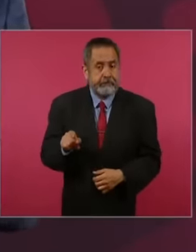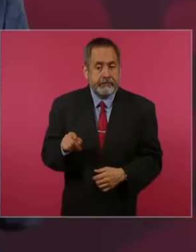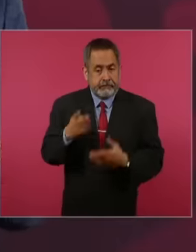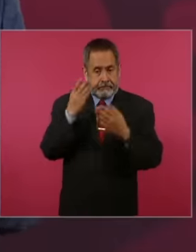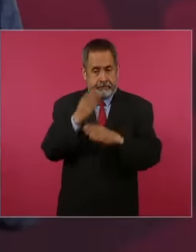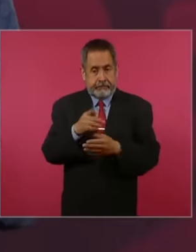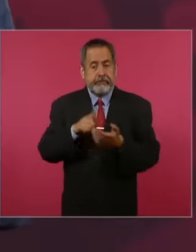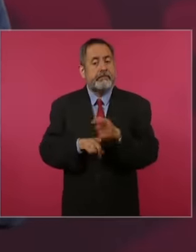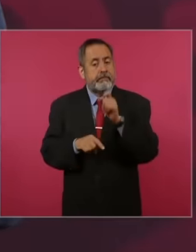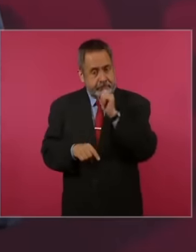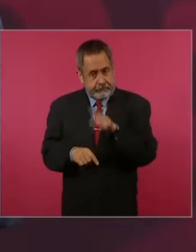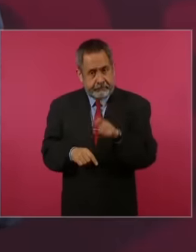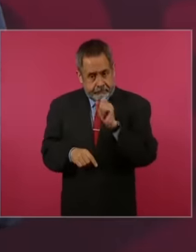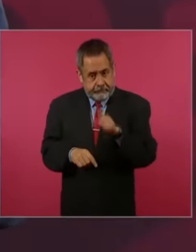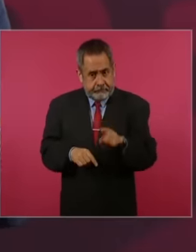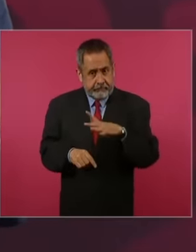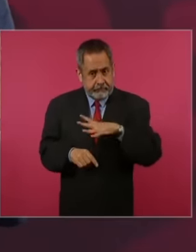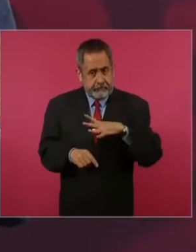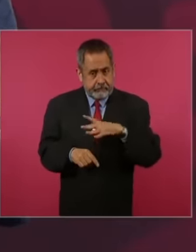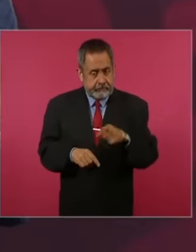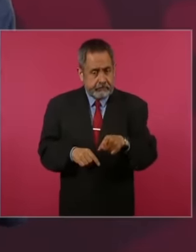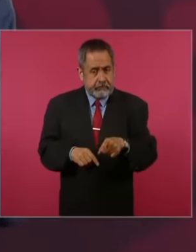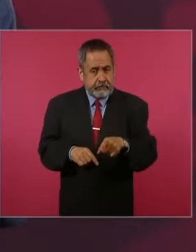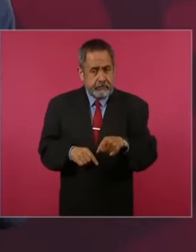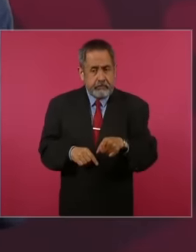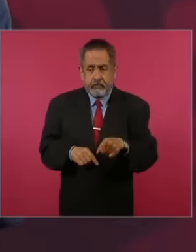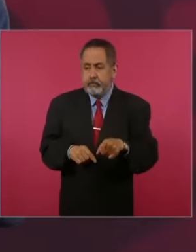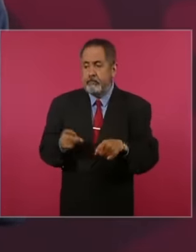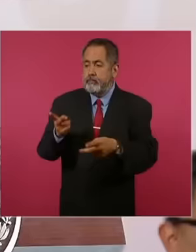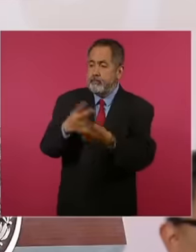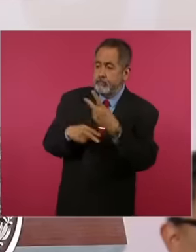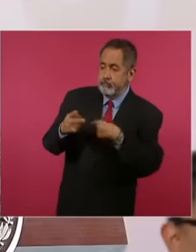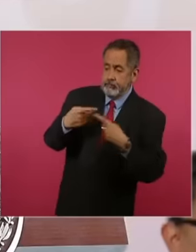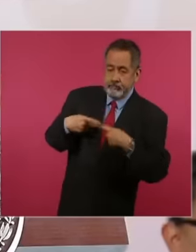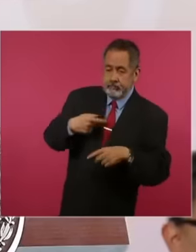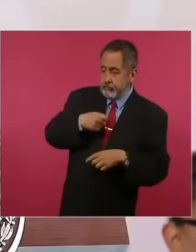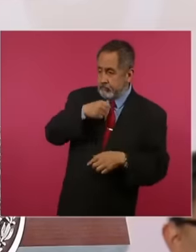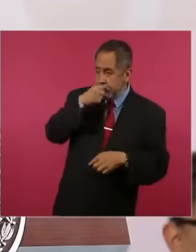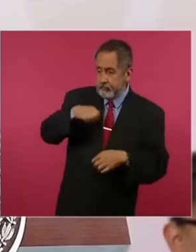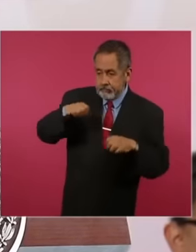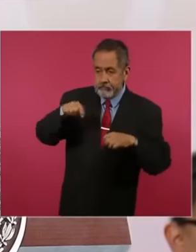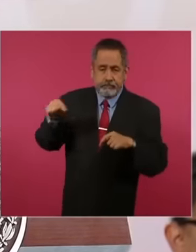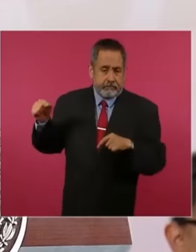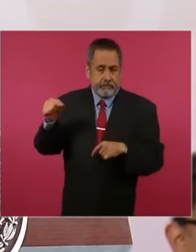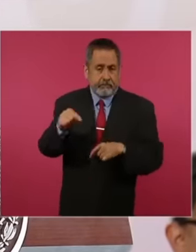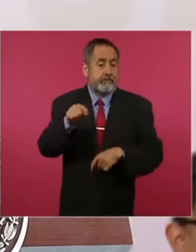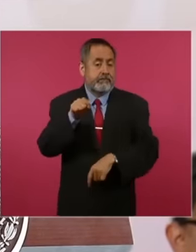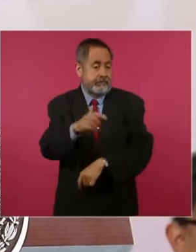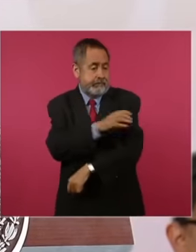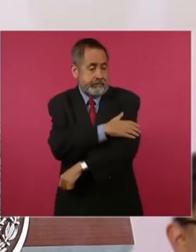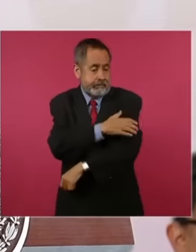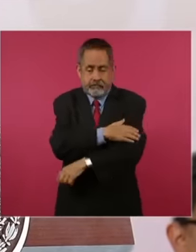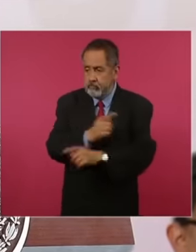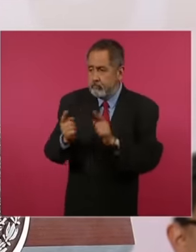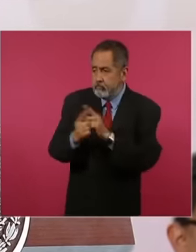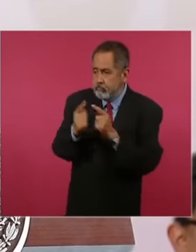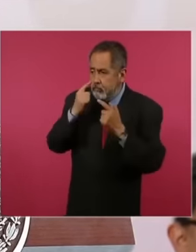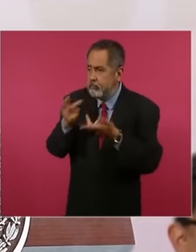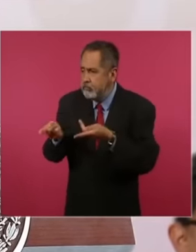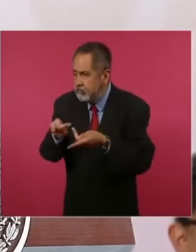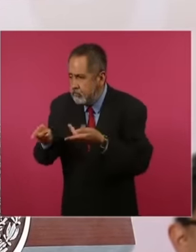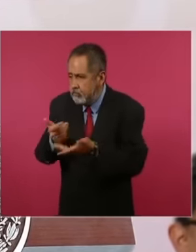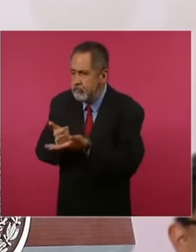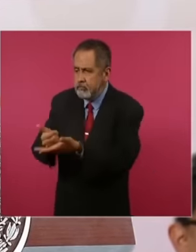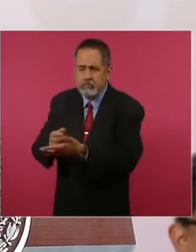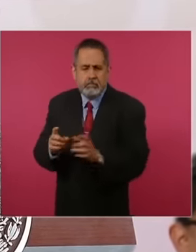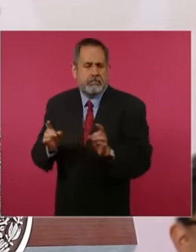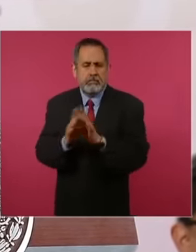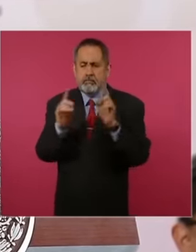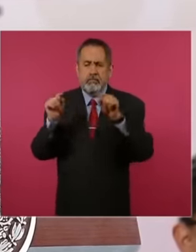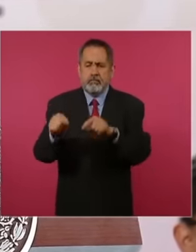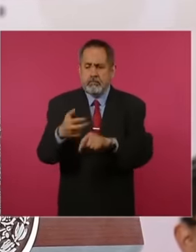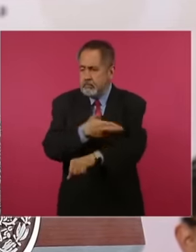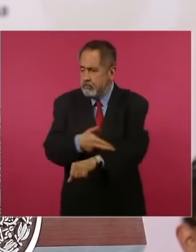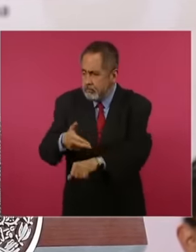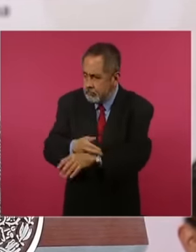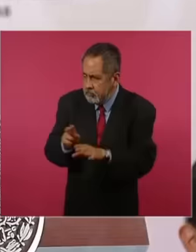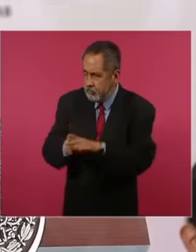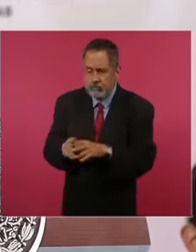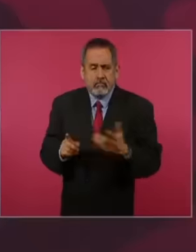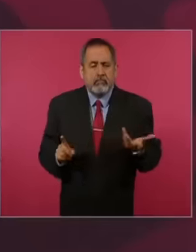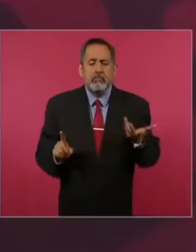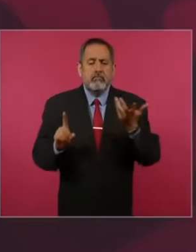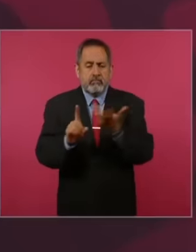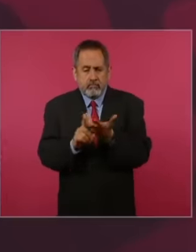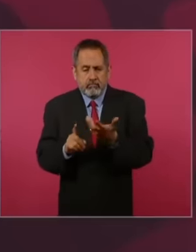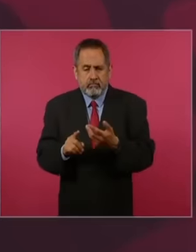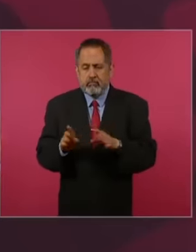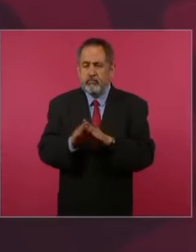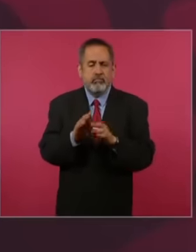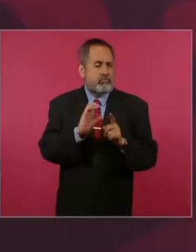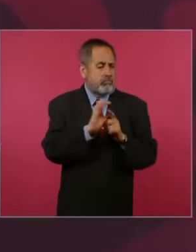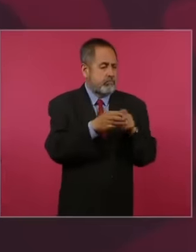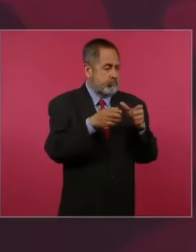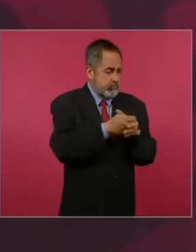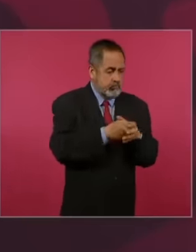and the servants of the nation arrive there spontaneously and they organize themselves, there are like committees